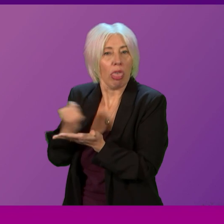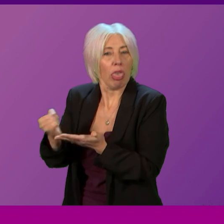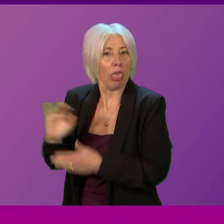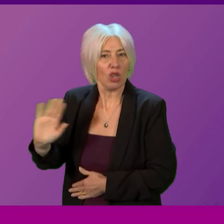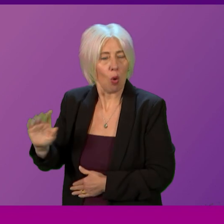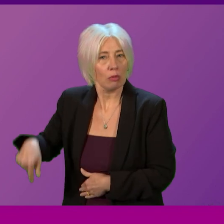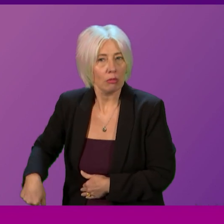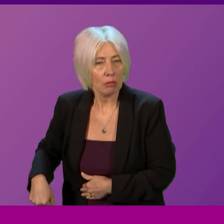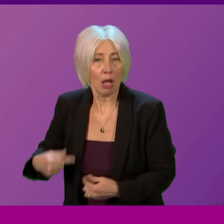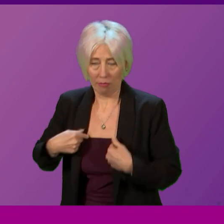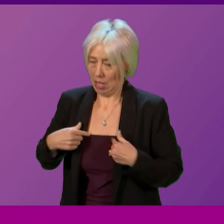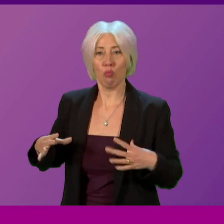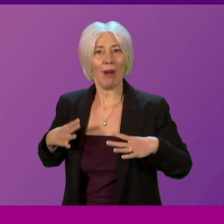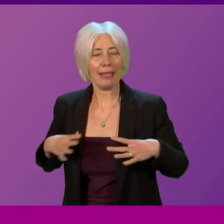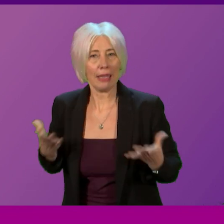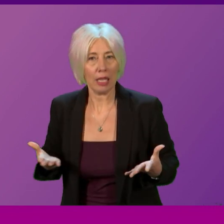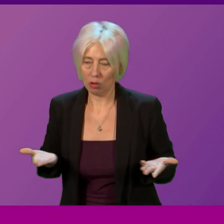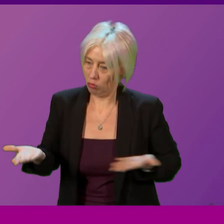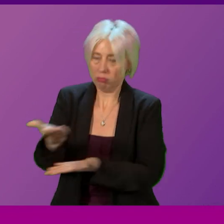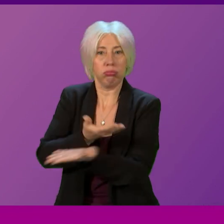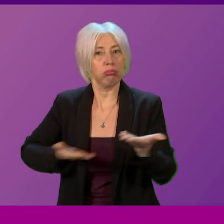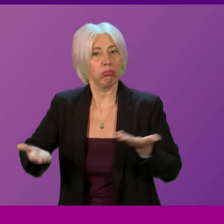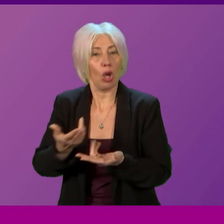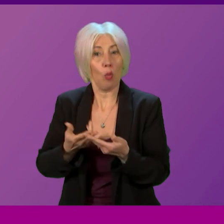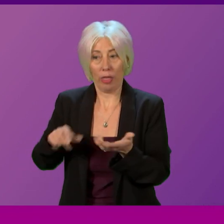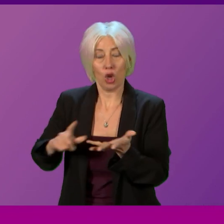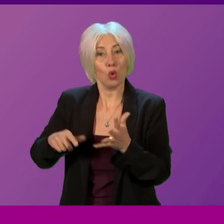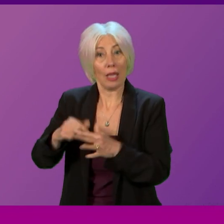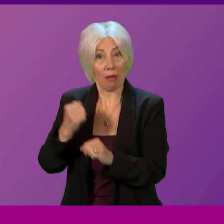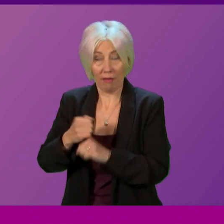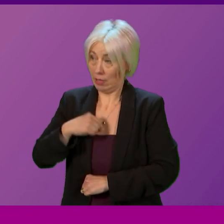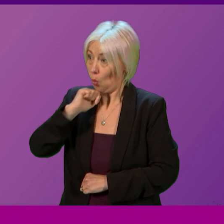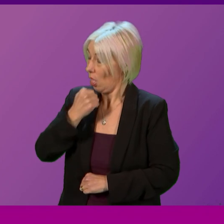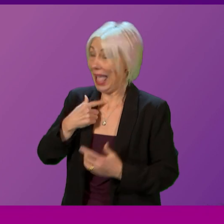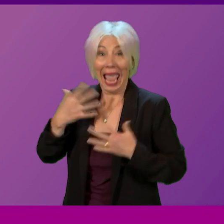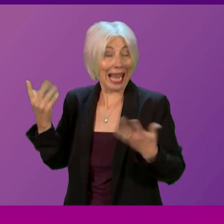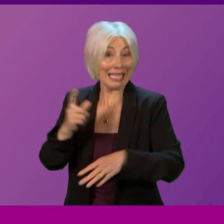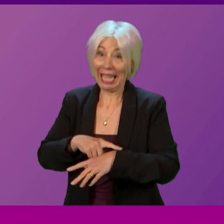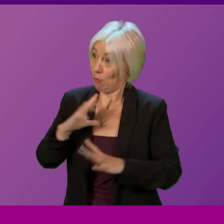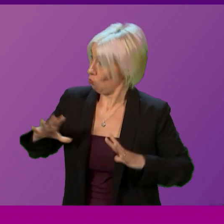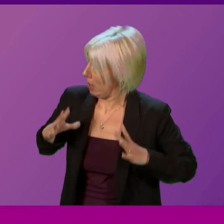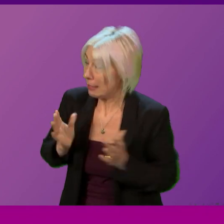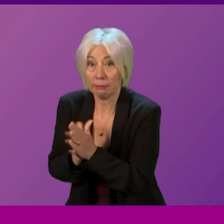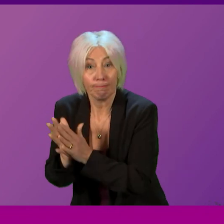I stand ready to discuss the issue with the UK Government at any time, but I fully anticipate